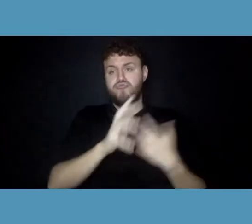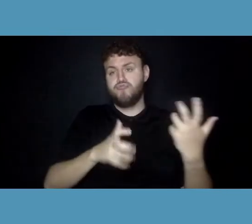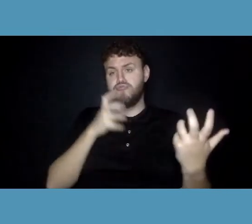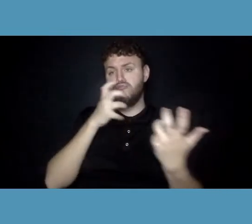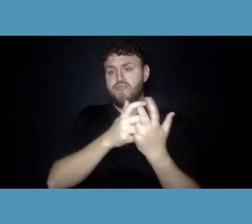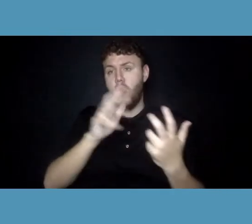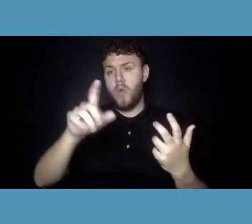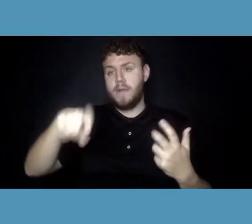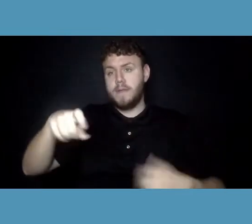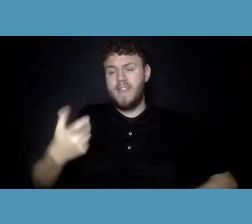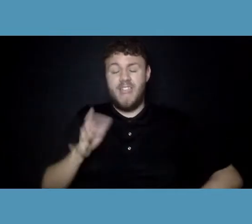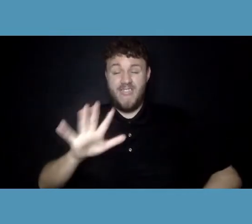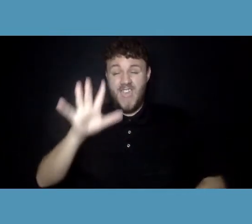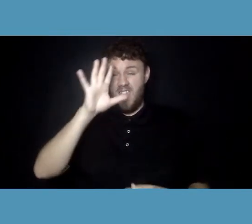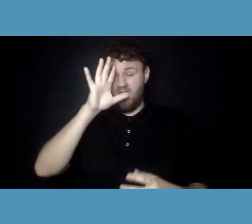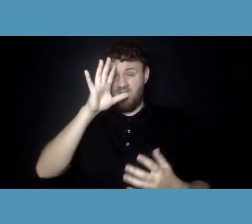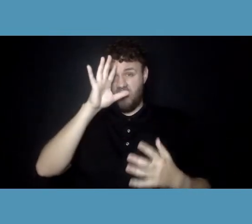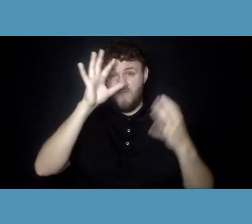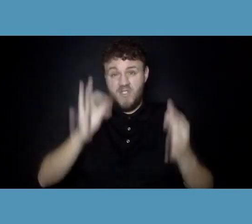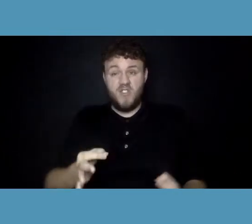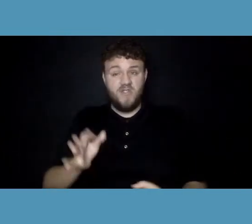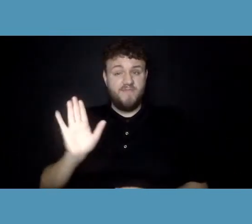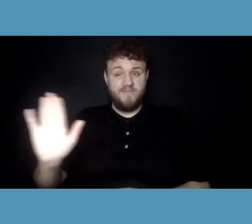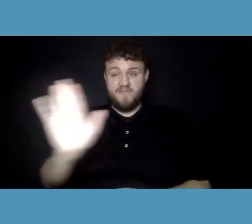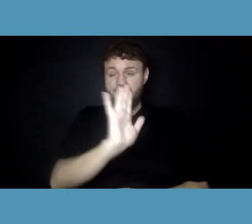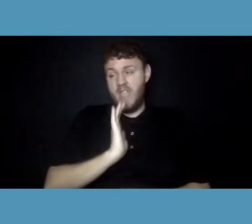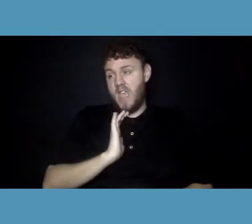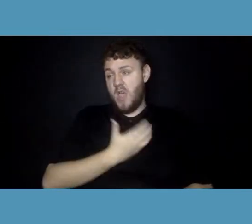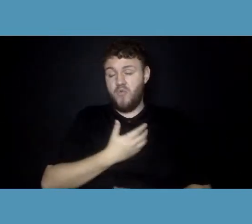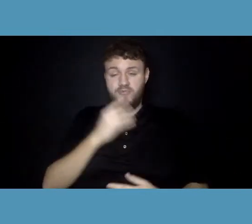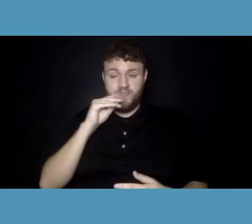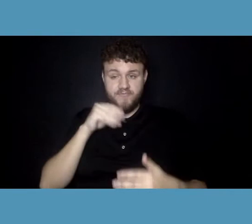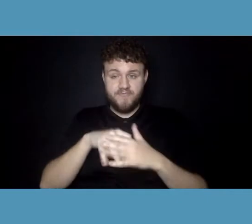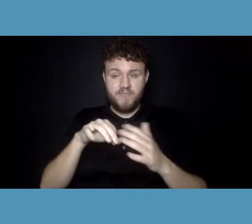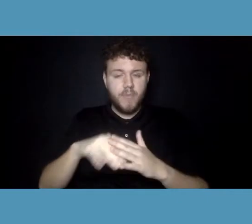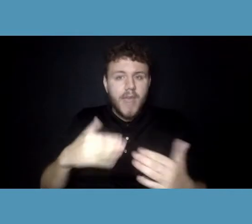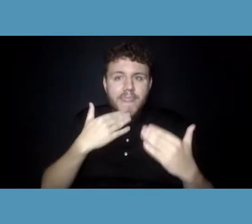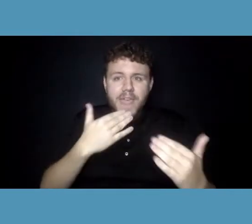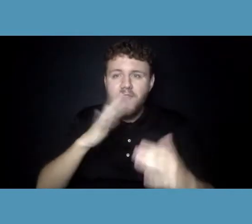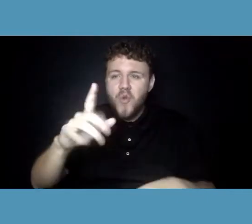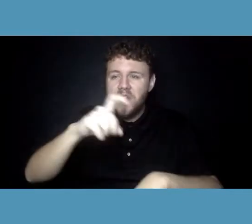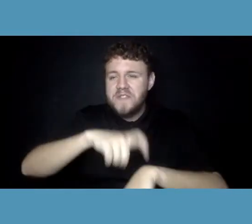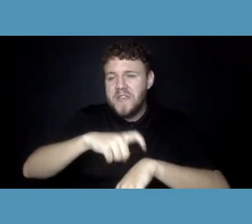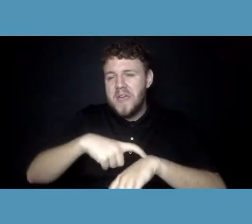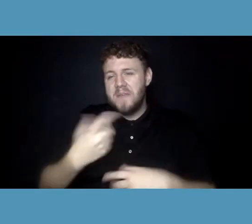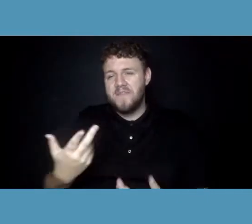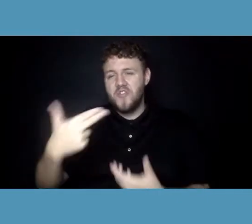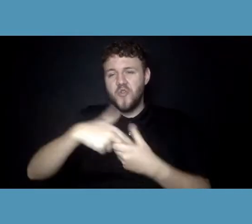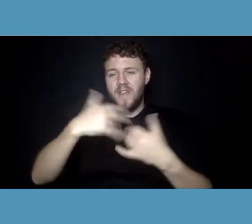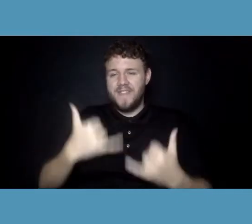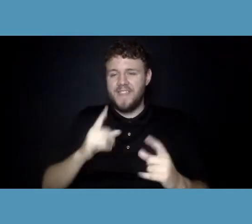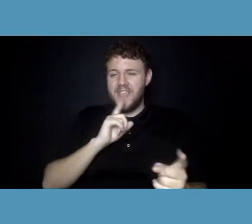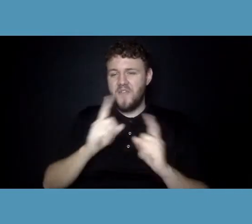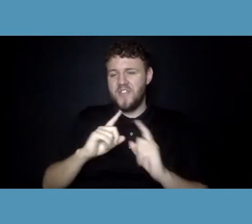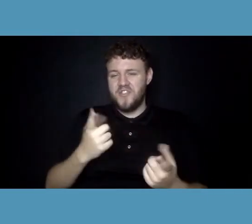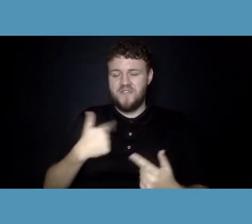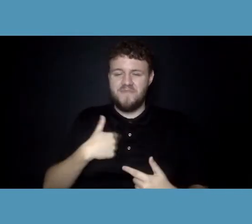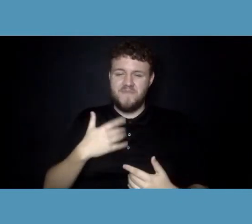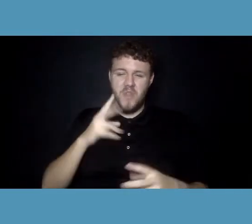is really another cornerstone of accessibility. Thank you so much for your time and joining us in the conversation. I'm really looking forward